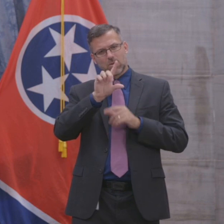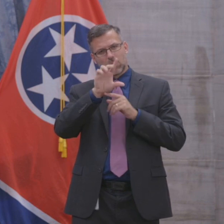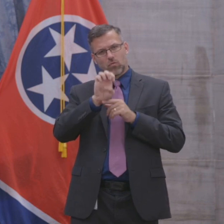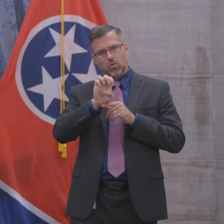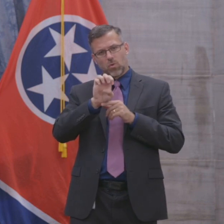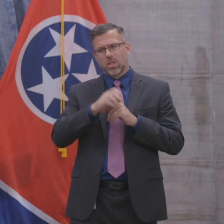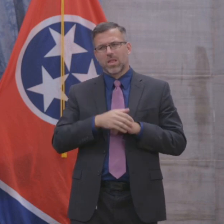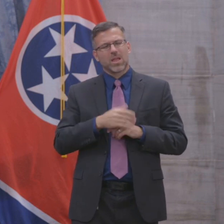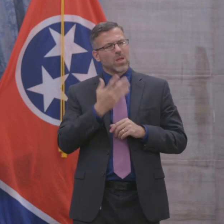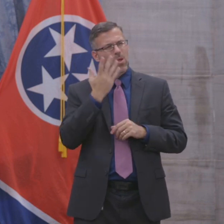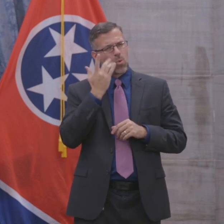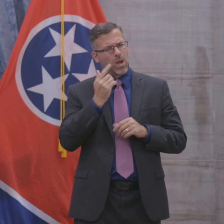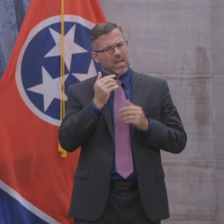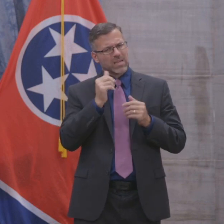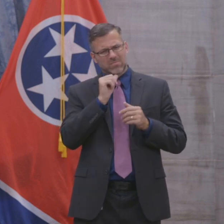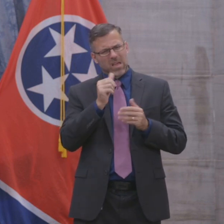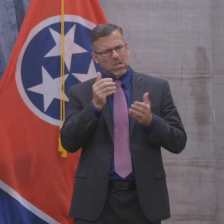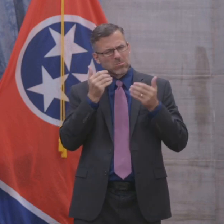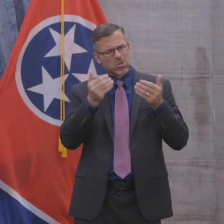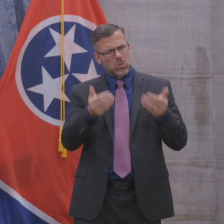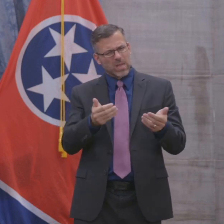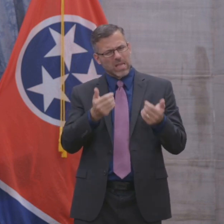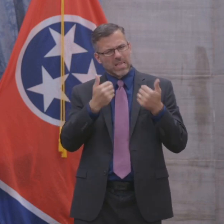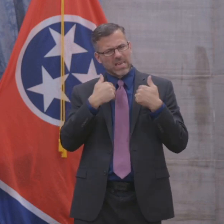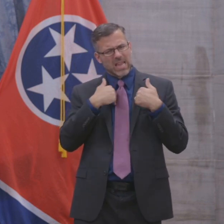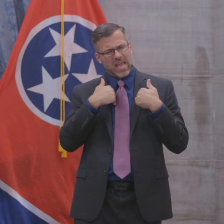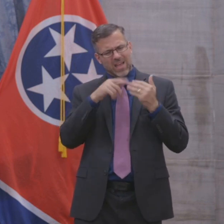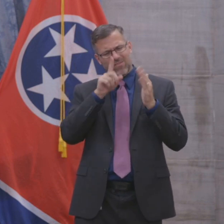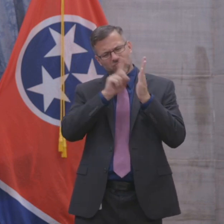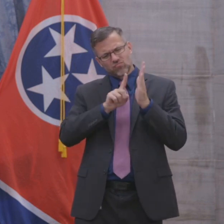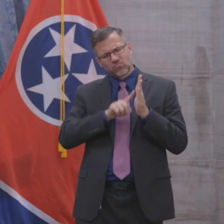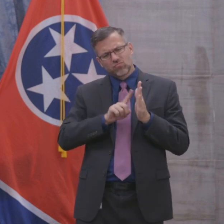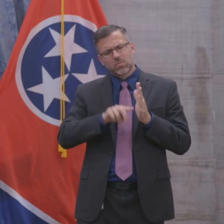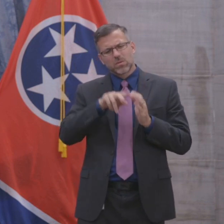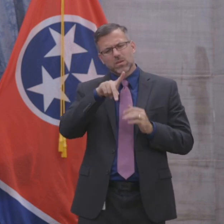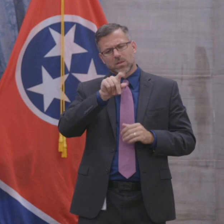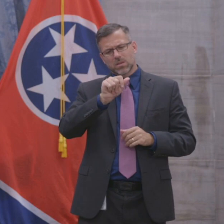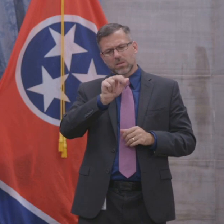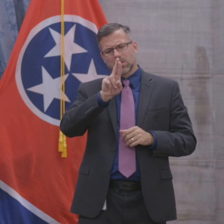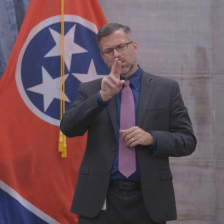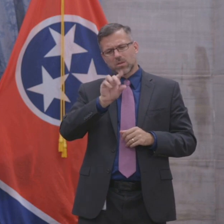are moving toward a better place. And one more question for you, the drug-free school